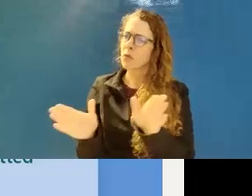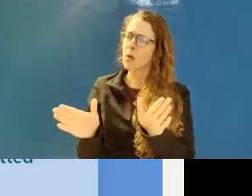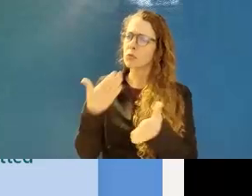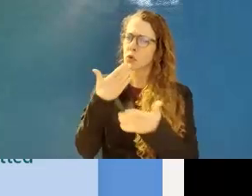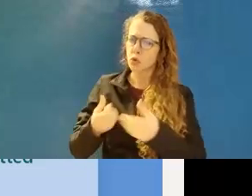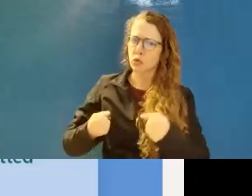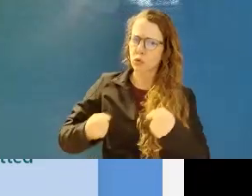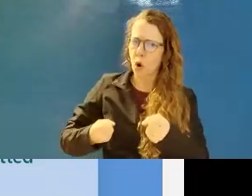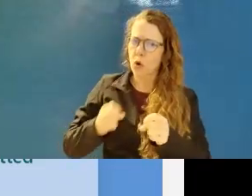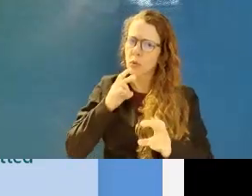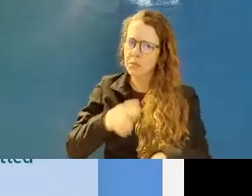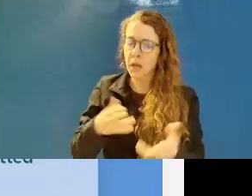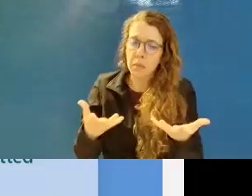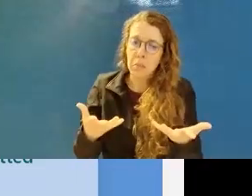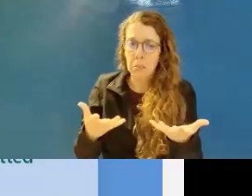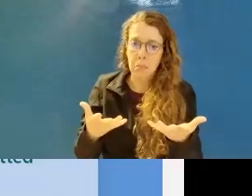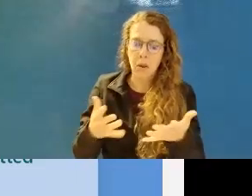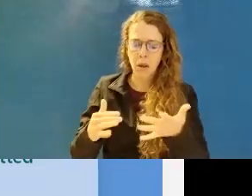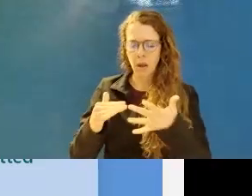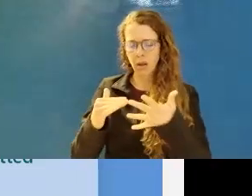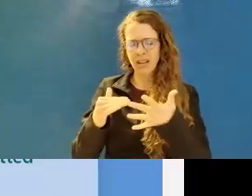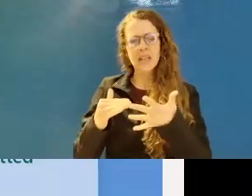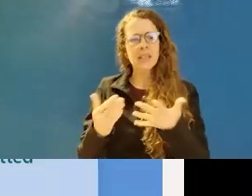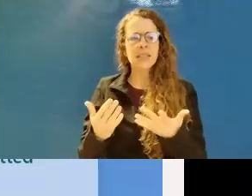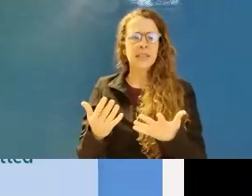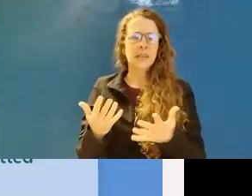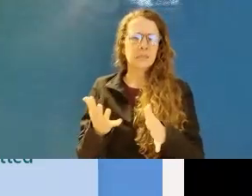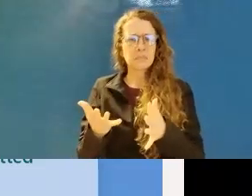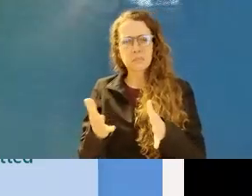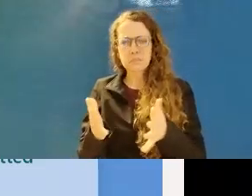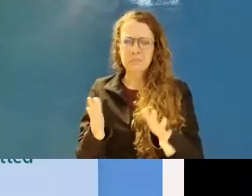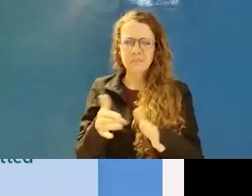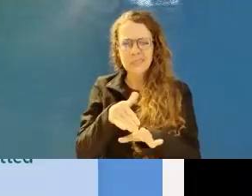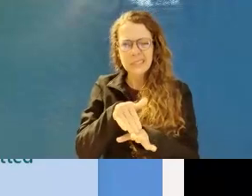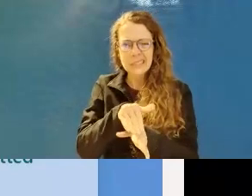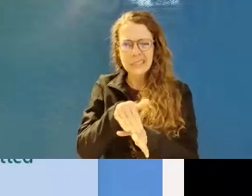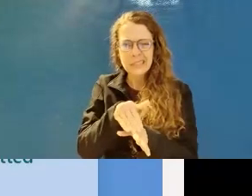So, you know, I think this one is maybe, you know, on the borderline